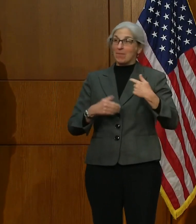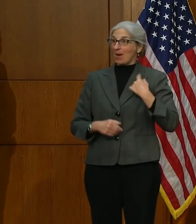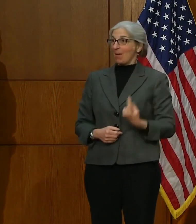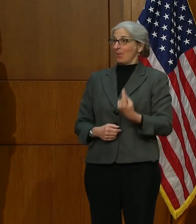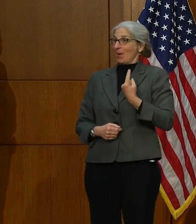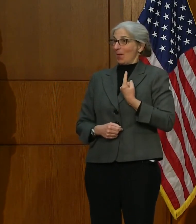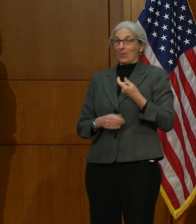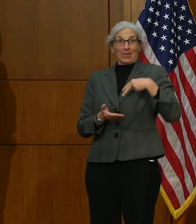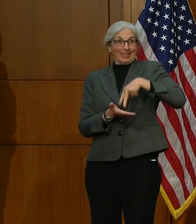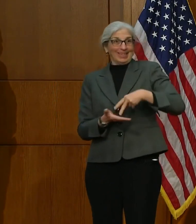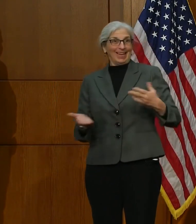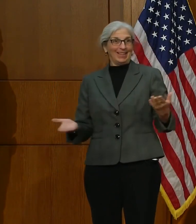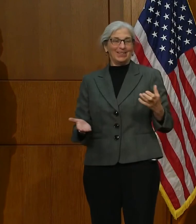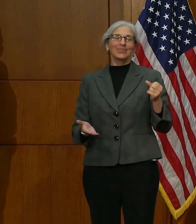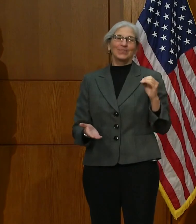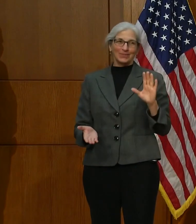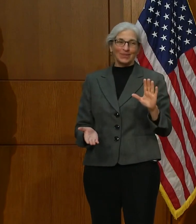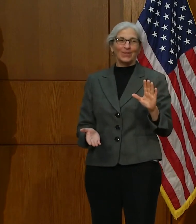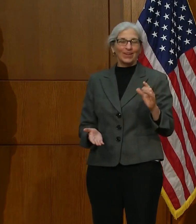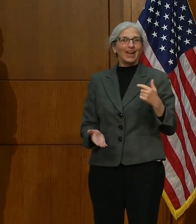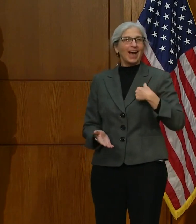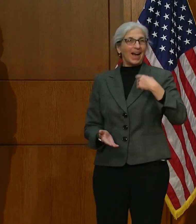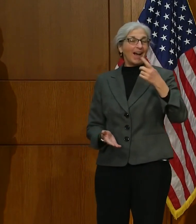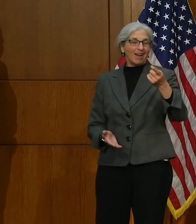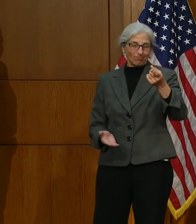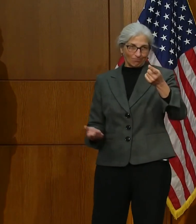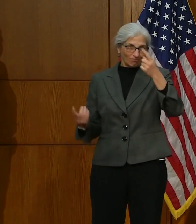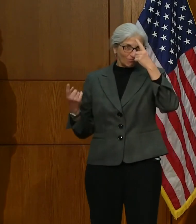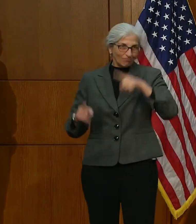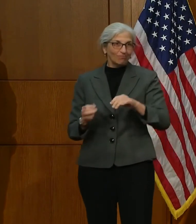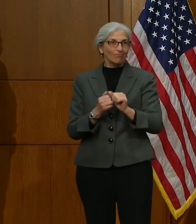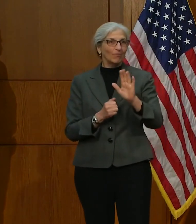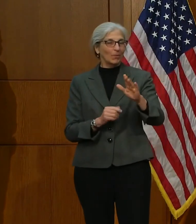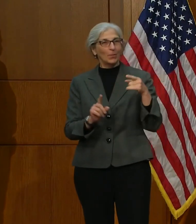EVERY DAY, HENRY. BUT BUT I MIGHT BE THE ONLY ONE STANDING